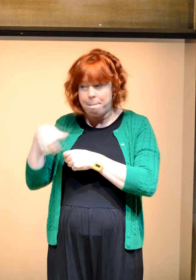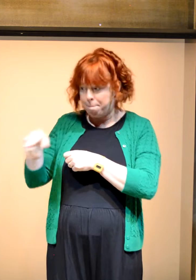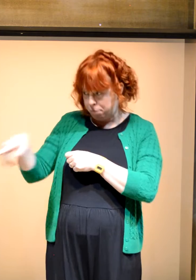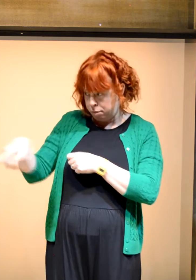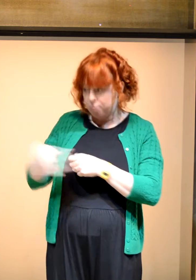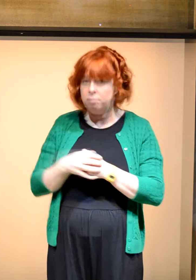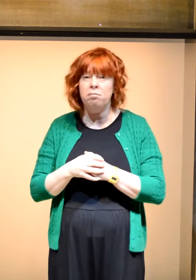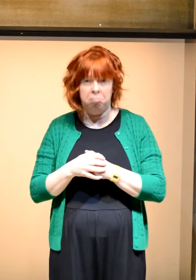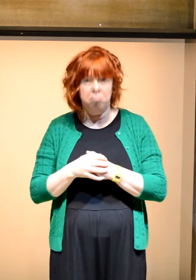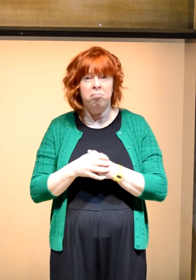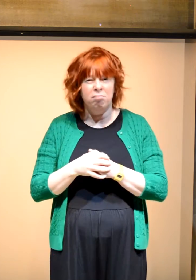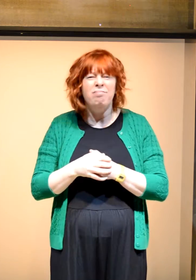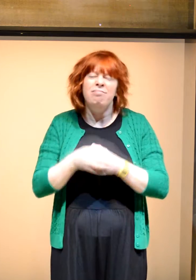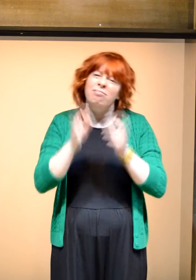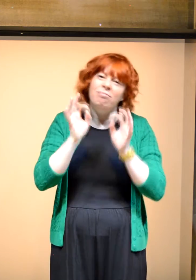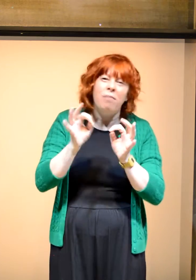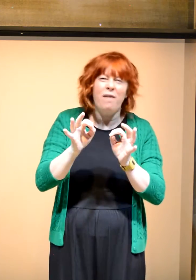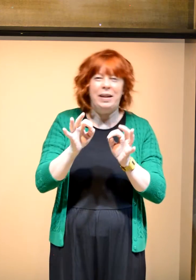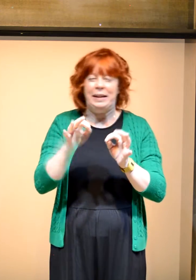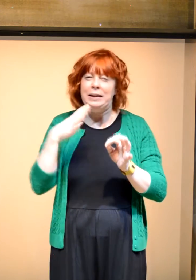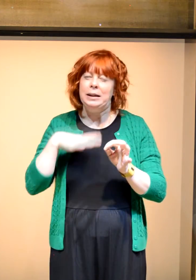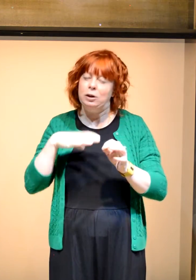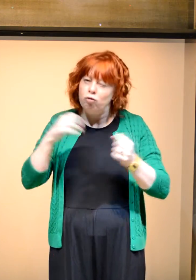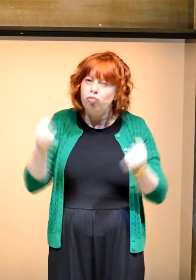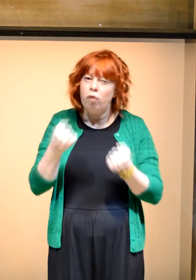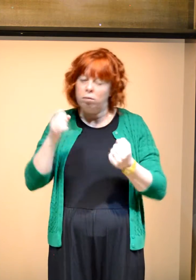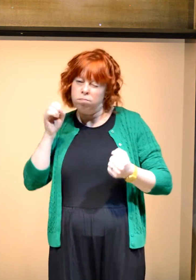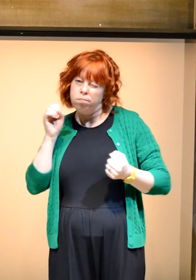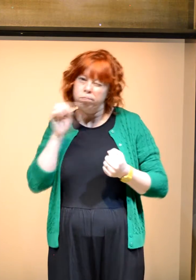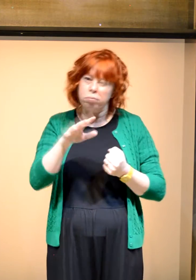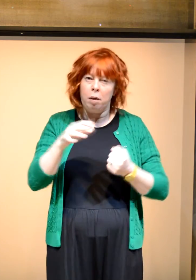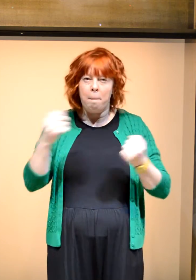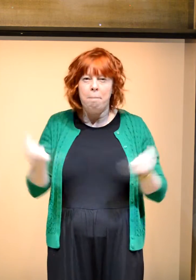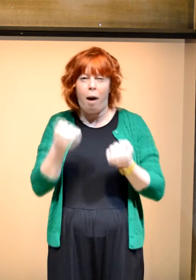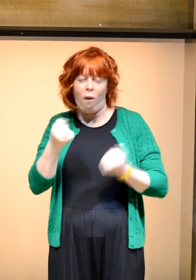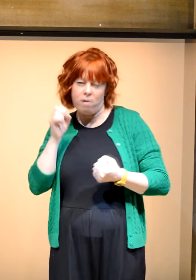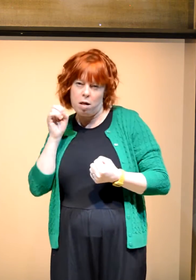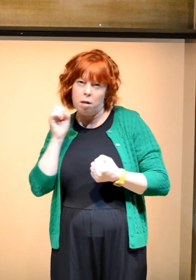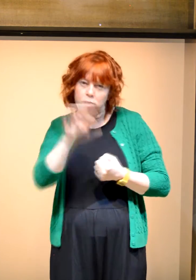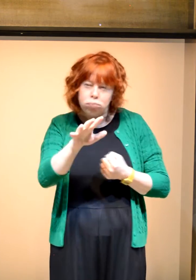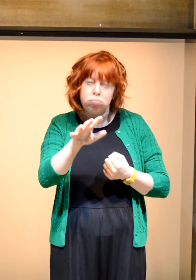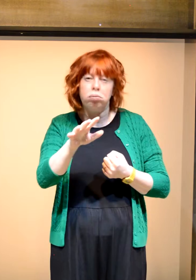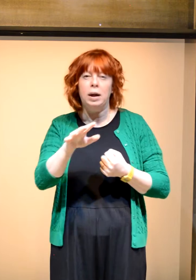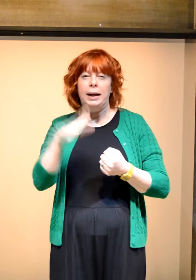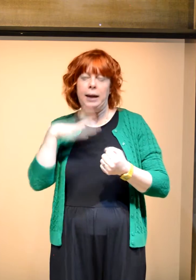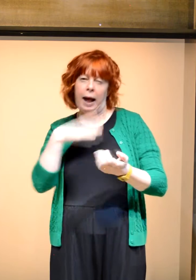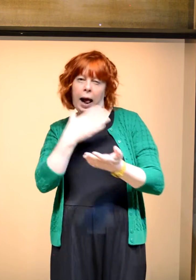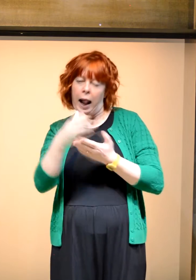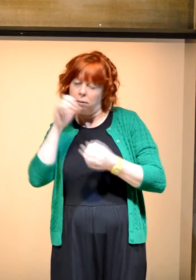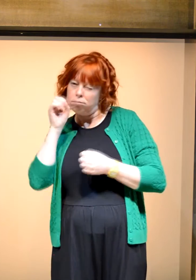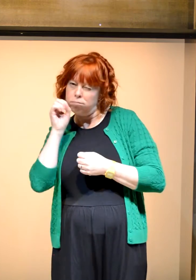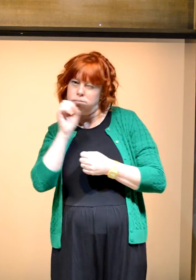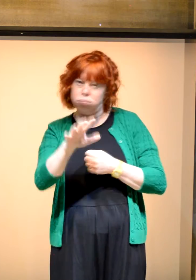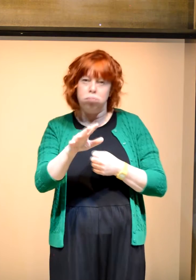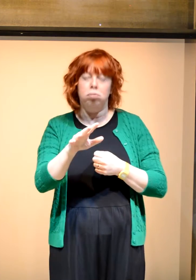ideally you want it to be quite strong light and quite clear, quite a clear, bright light.